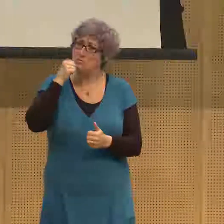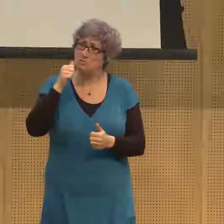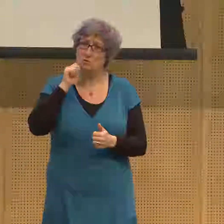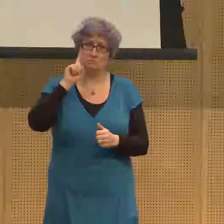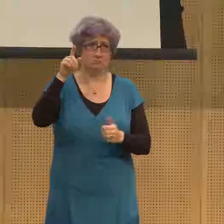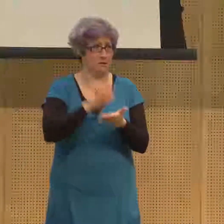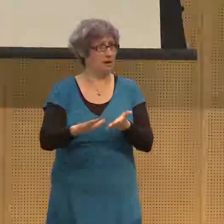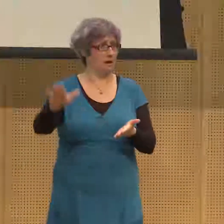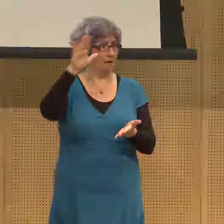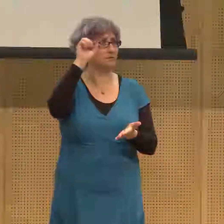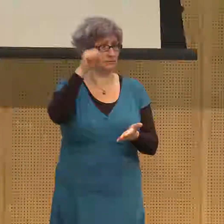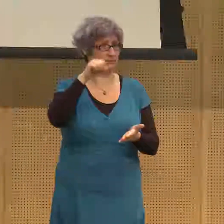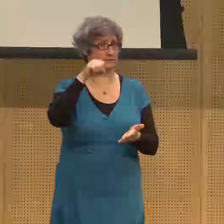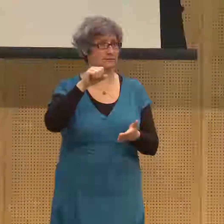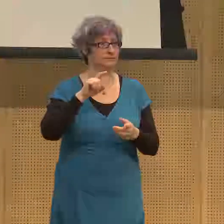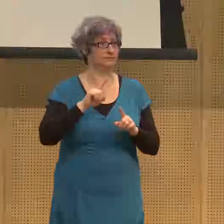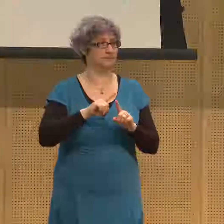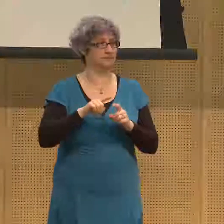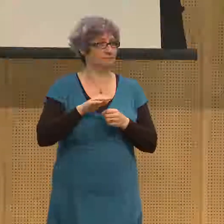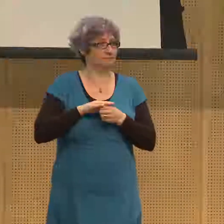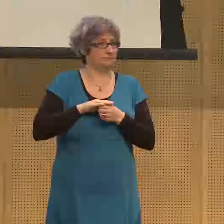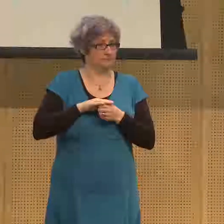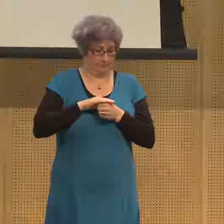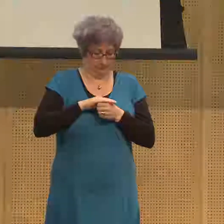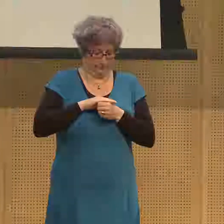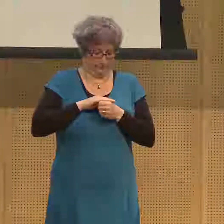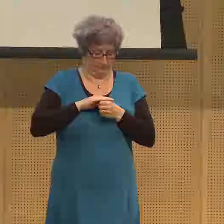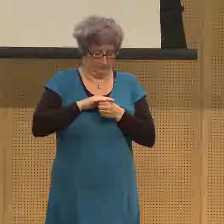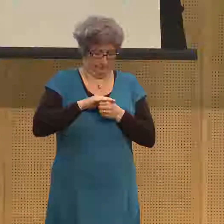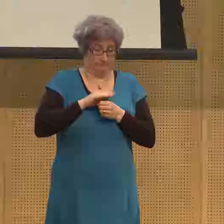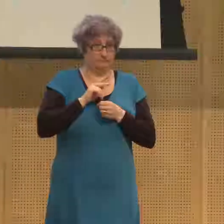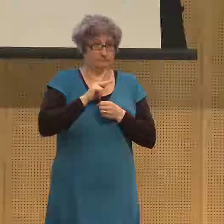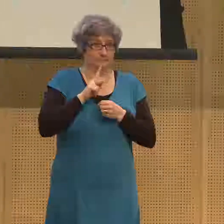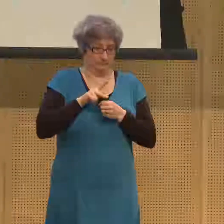They sort of had a process for our next step after high school.